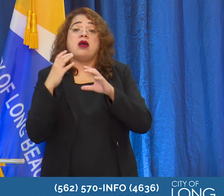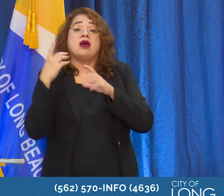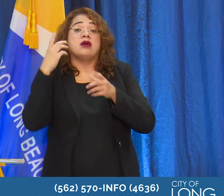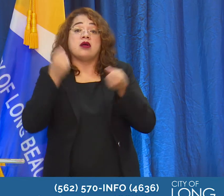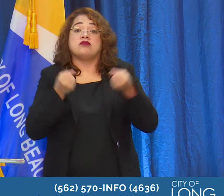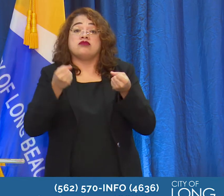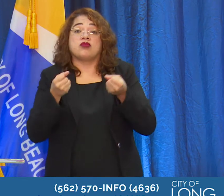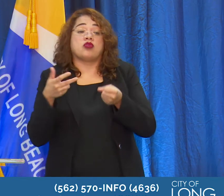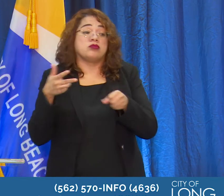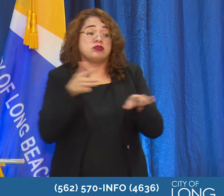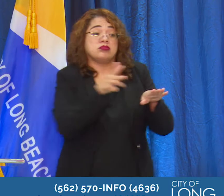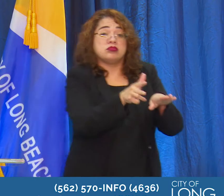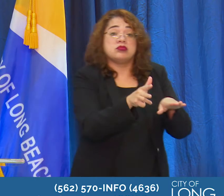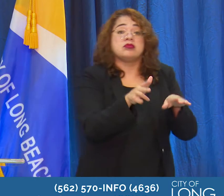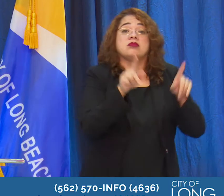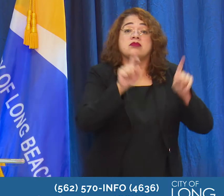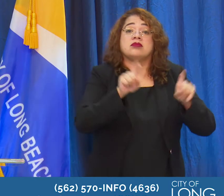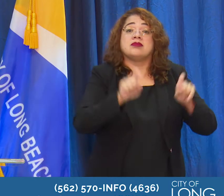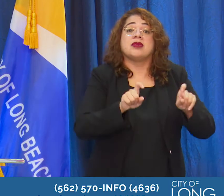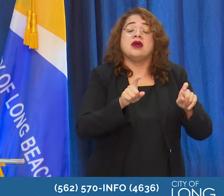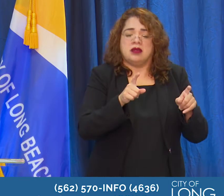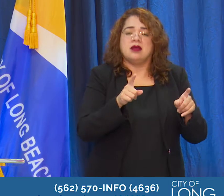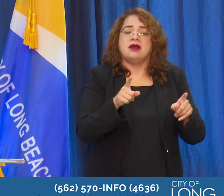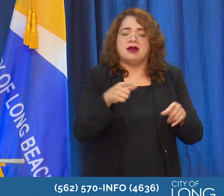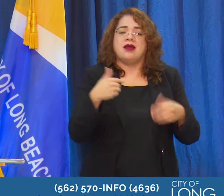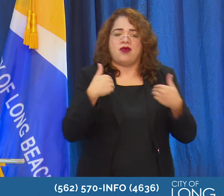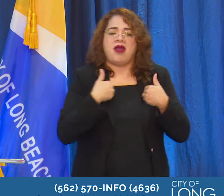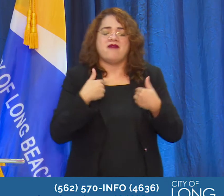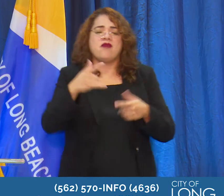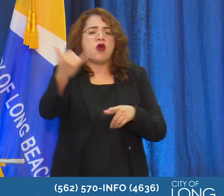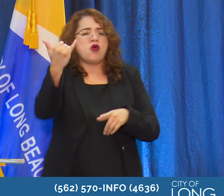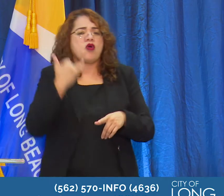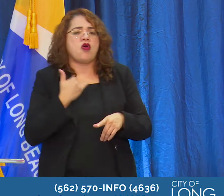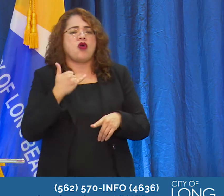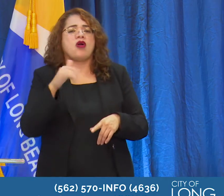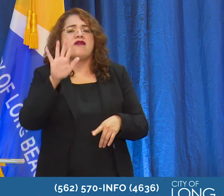To request mobile testing, individuals may call